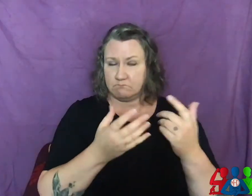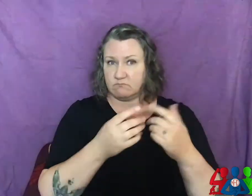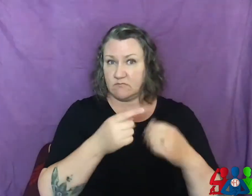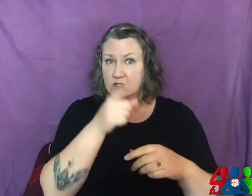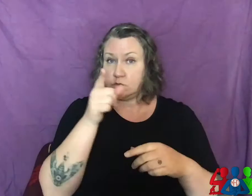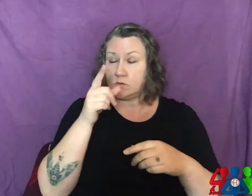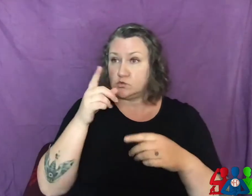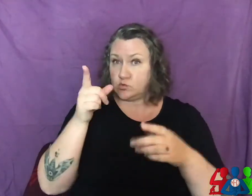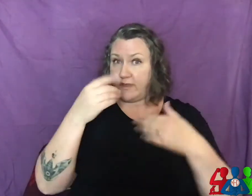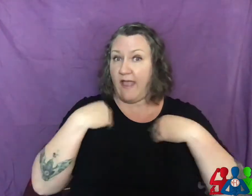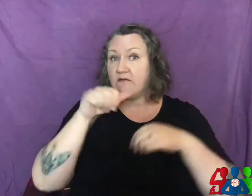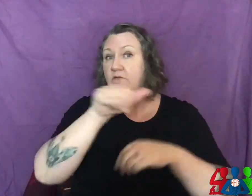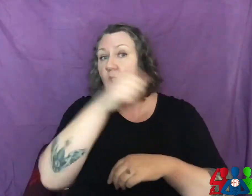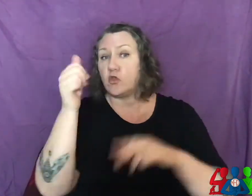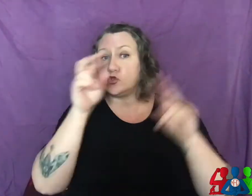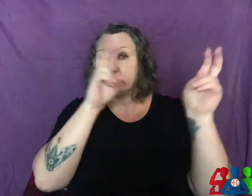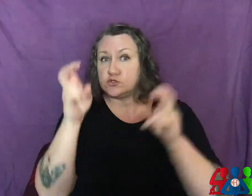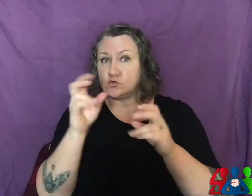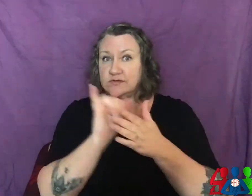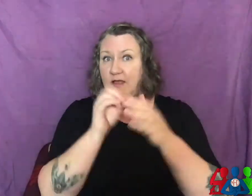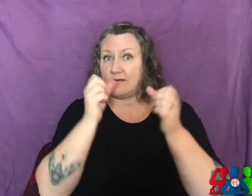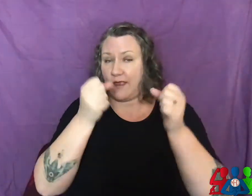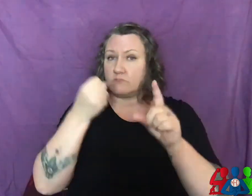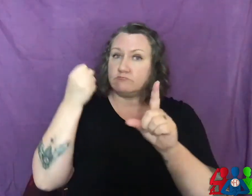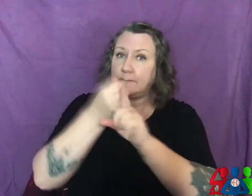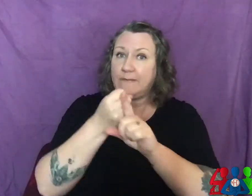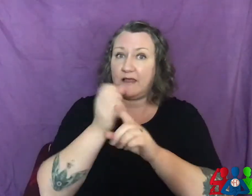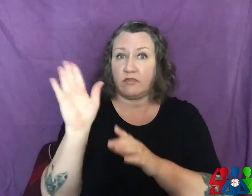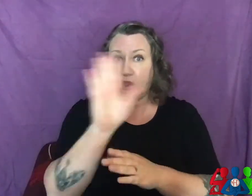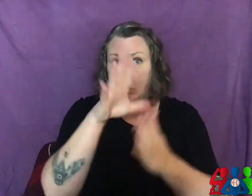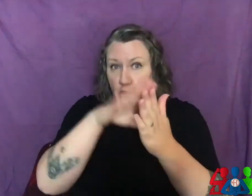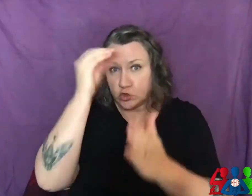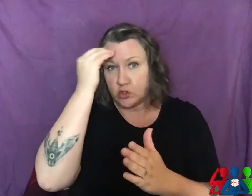think that your students can complete these assignments independently in the amount of